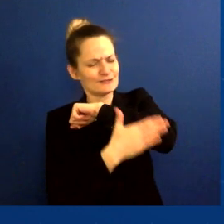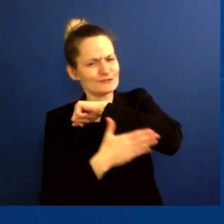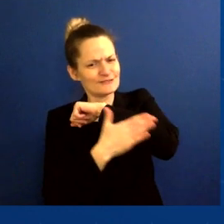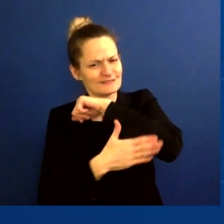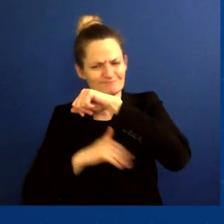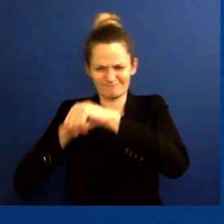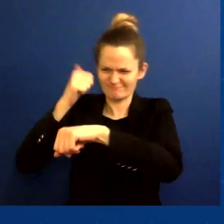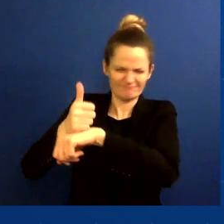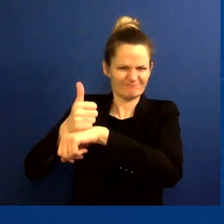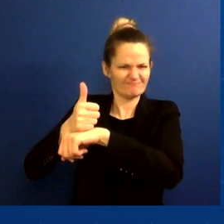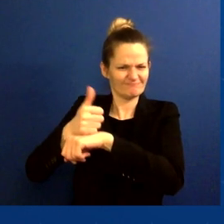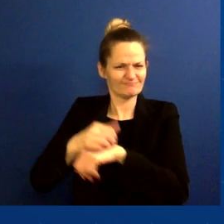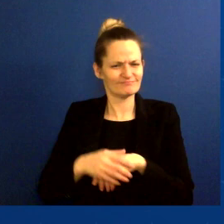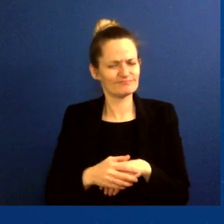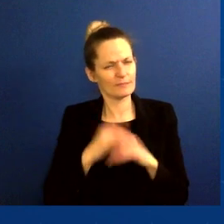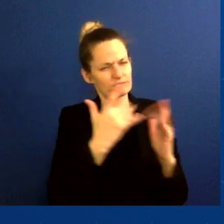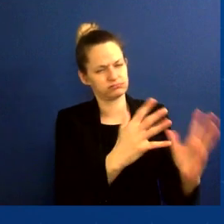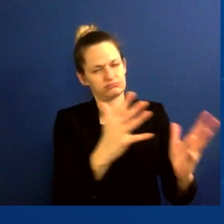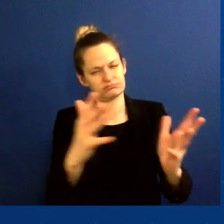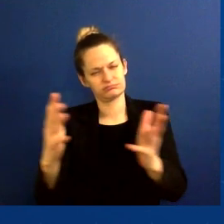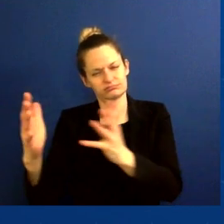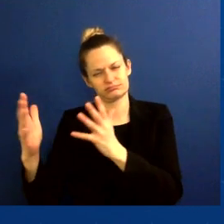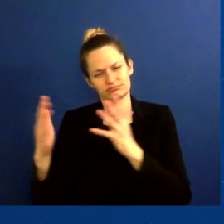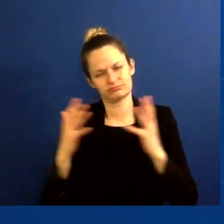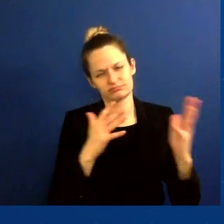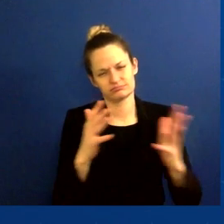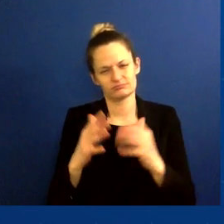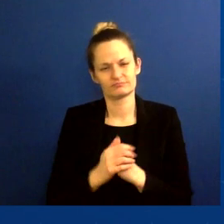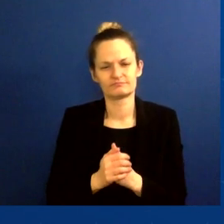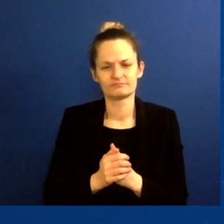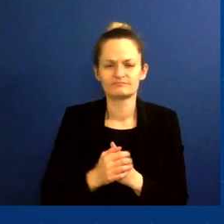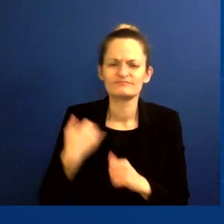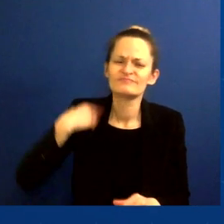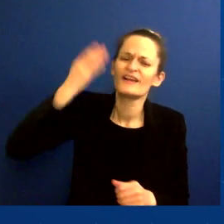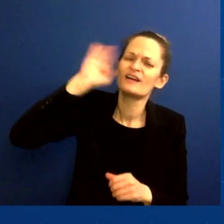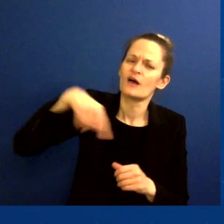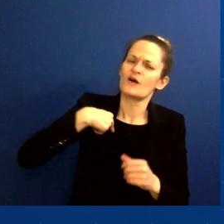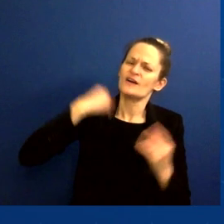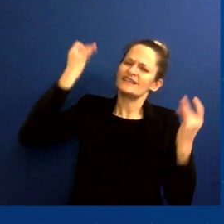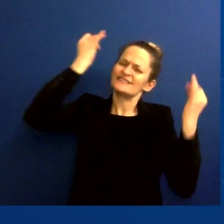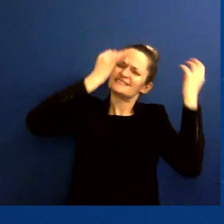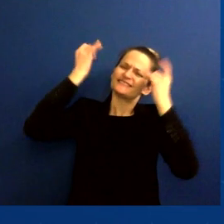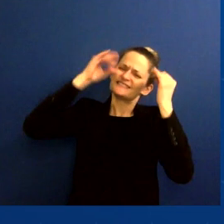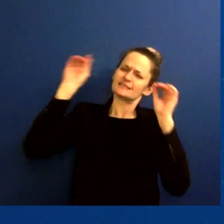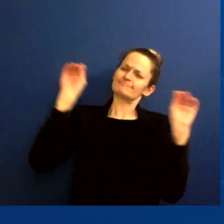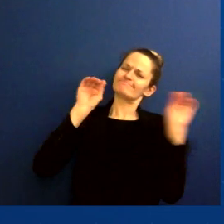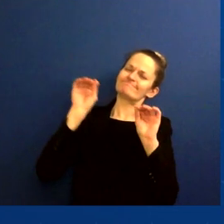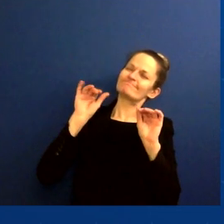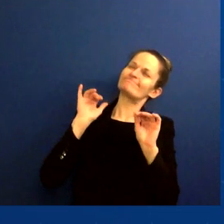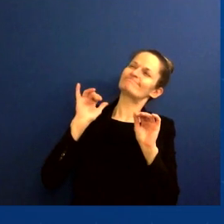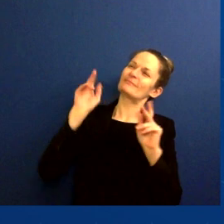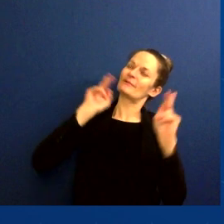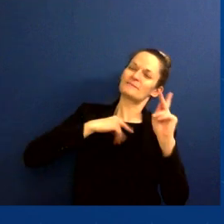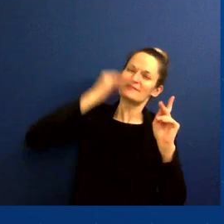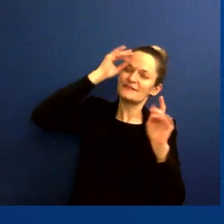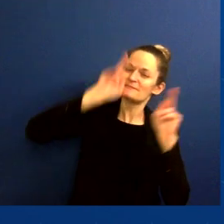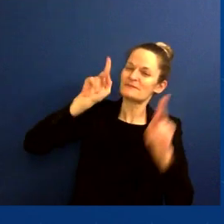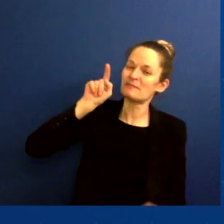You know, I think about a place like San Francisco, union workers built the Golden Gate Bridge in Chicago.